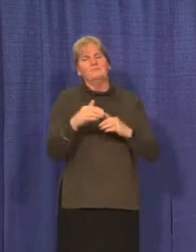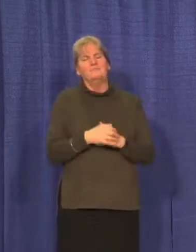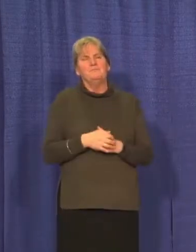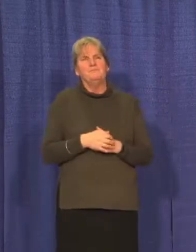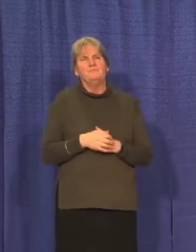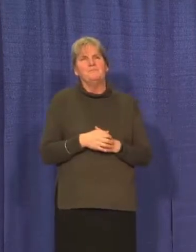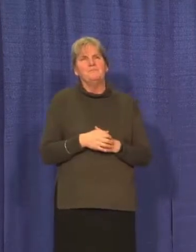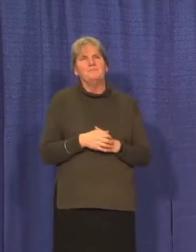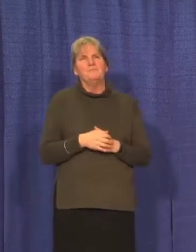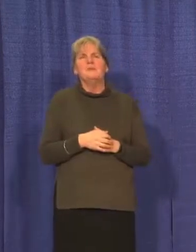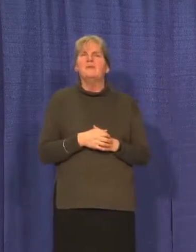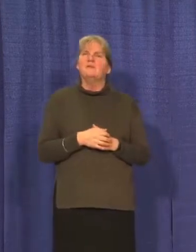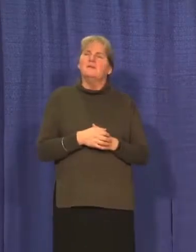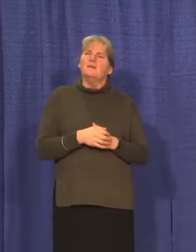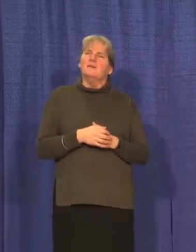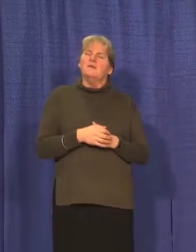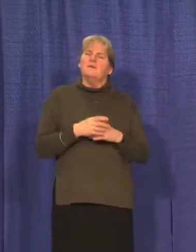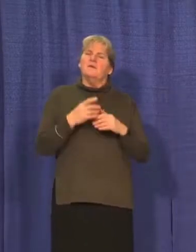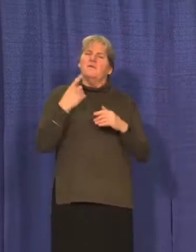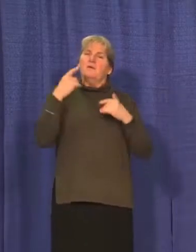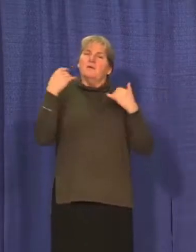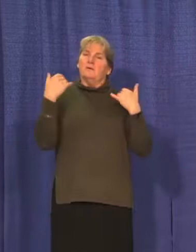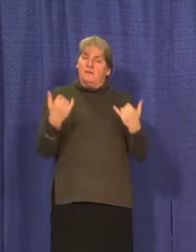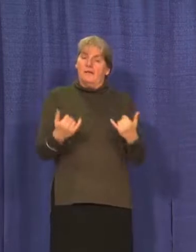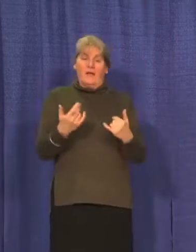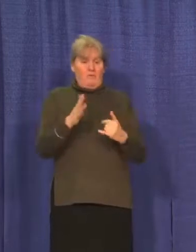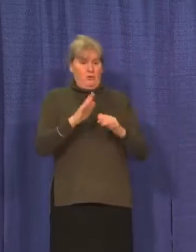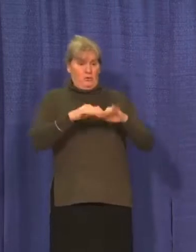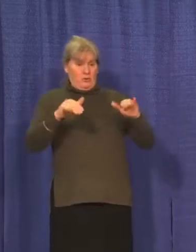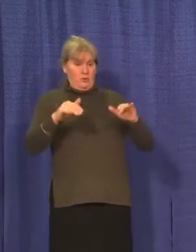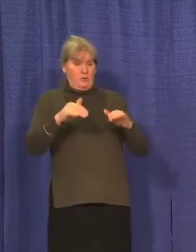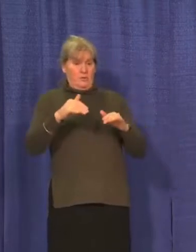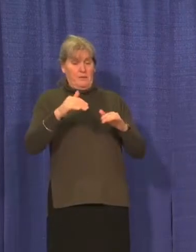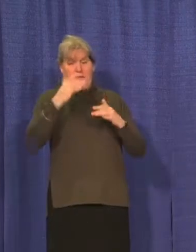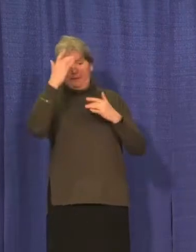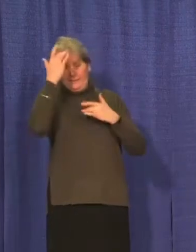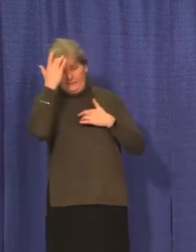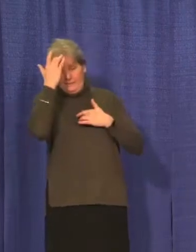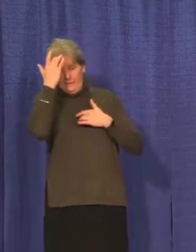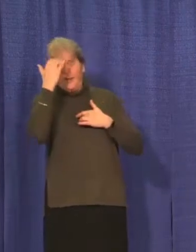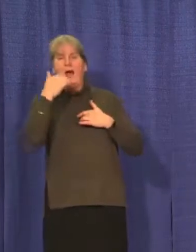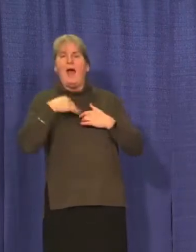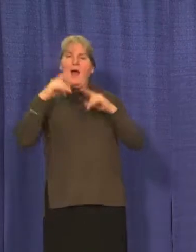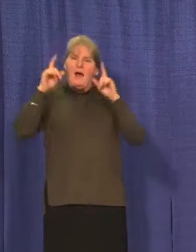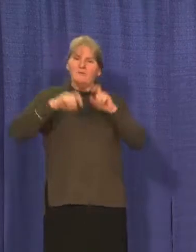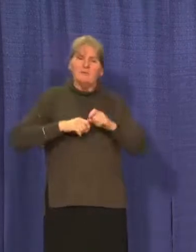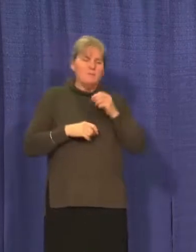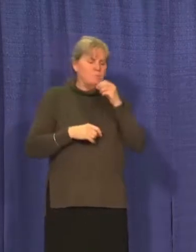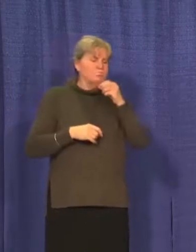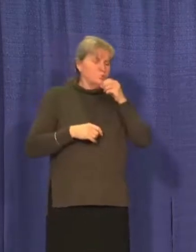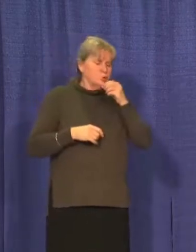So again, for today, some take homes. If your child is ill, we have the rinse and gargle test